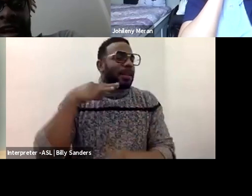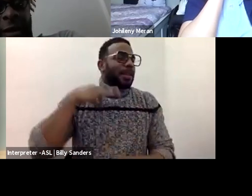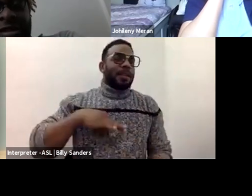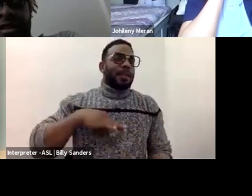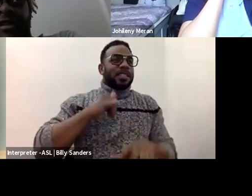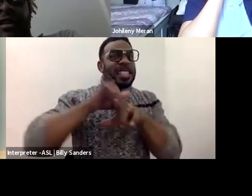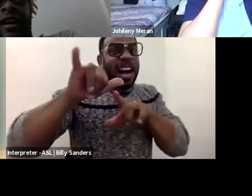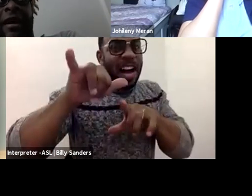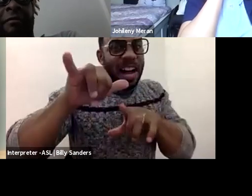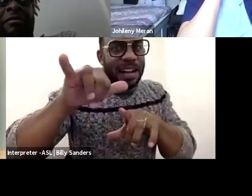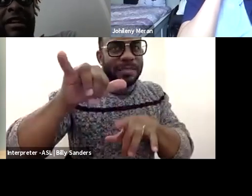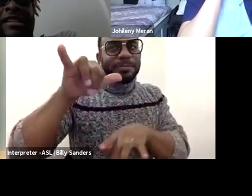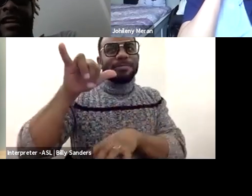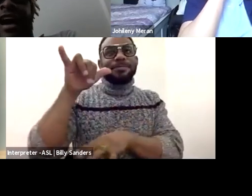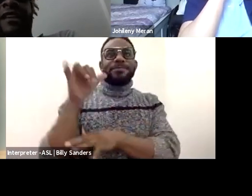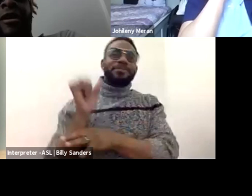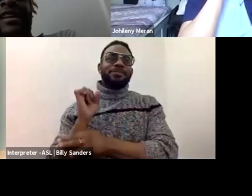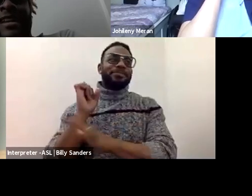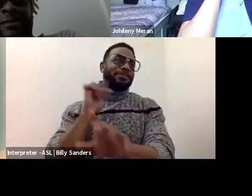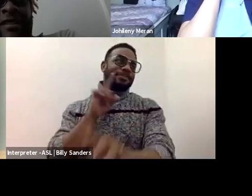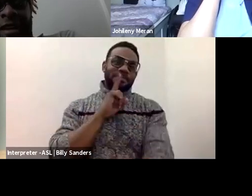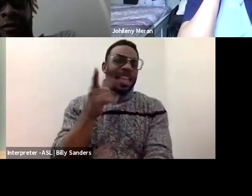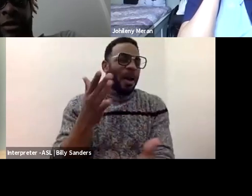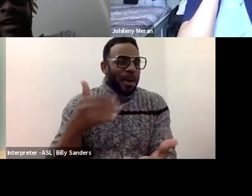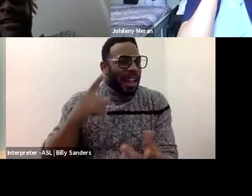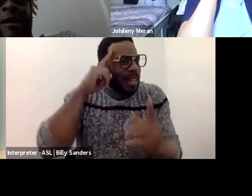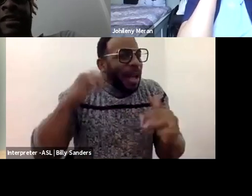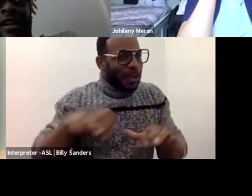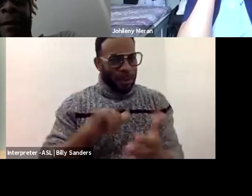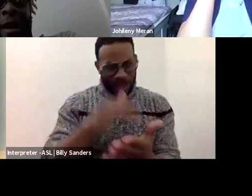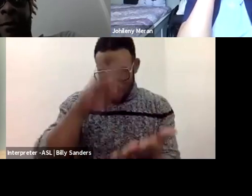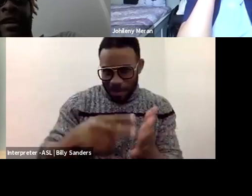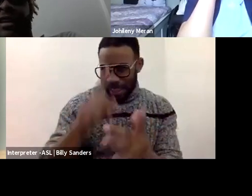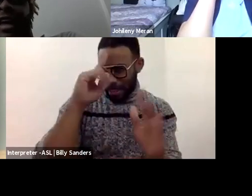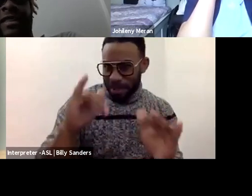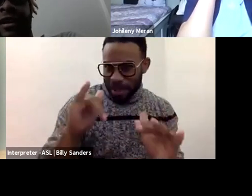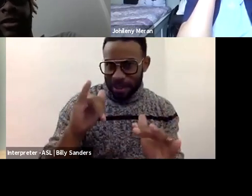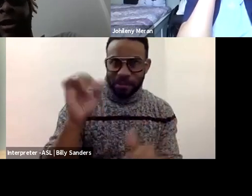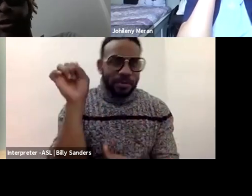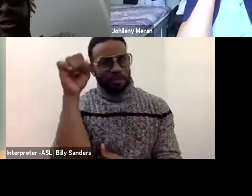out because they kind of already expect that from you. They expect the neck popping, the